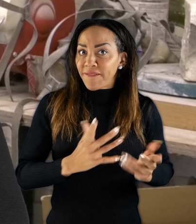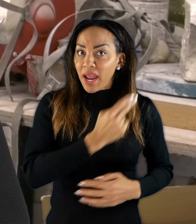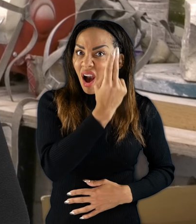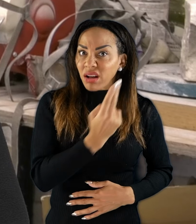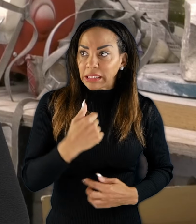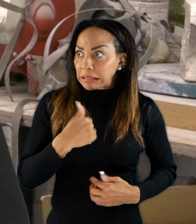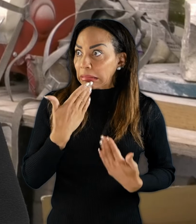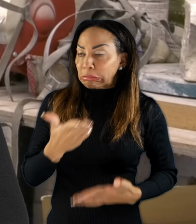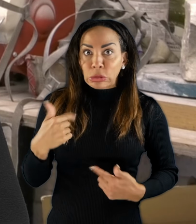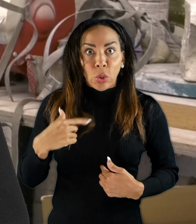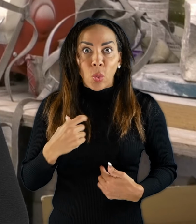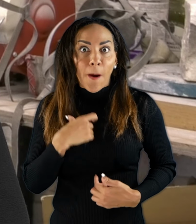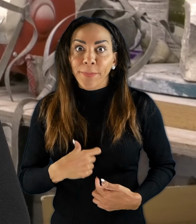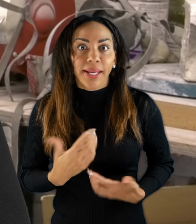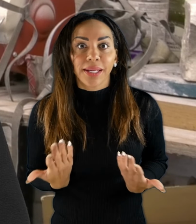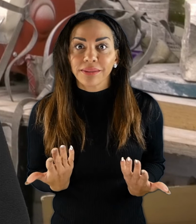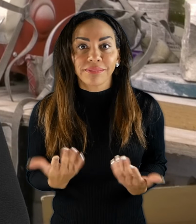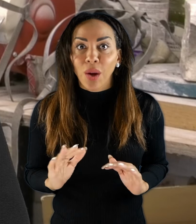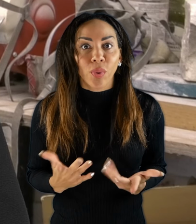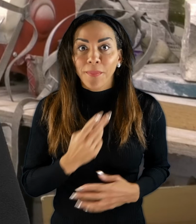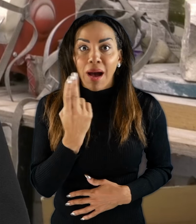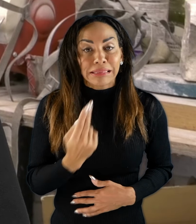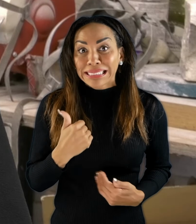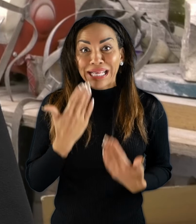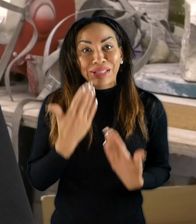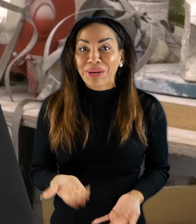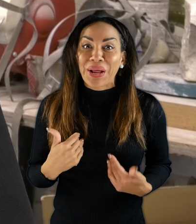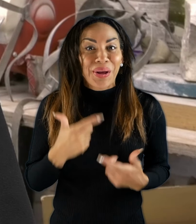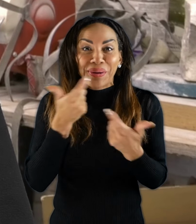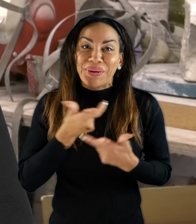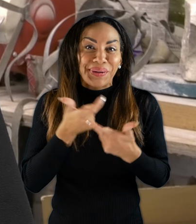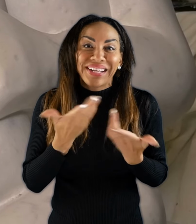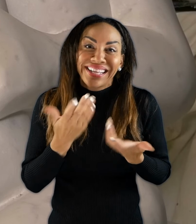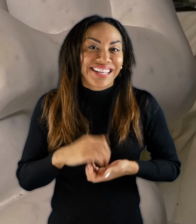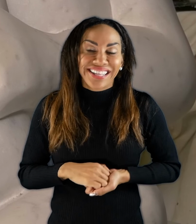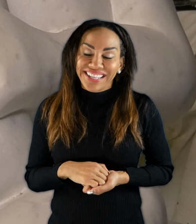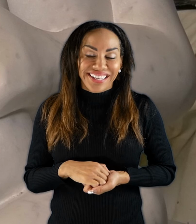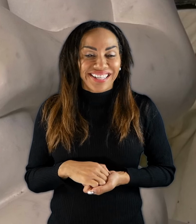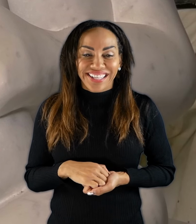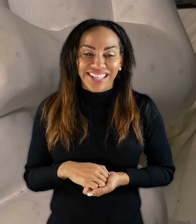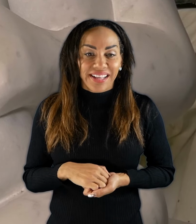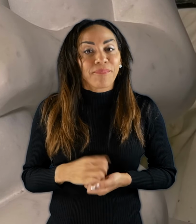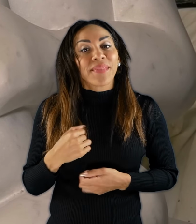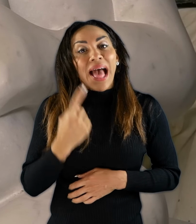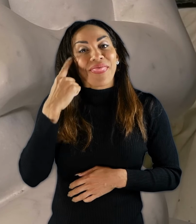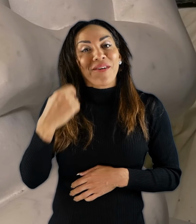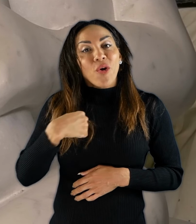an artist. I wouldn't be an artist. I don't know. I think for me, making sculptures is kind of a crazy